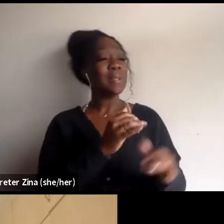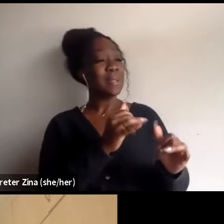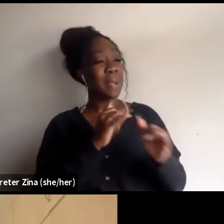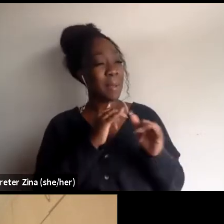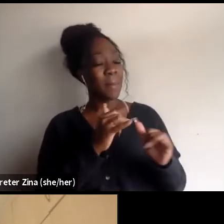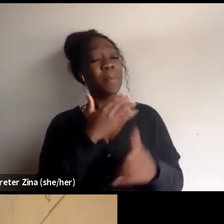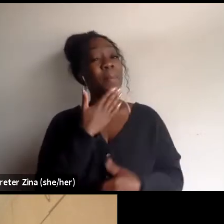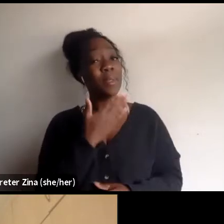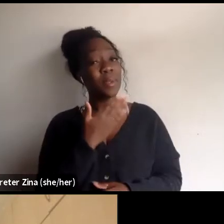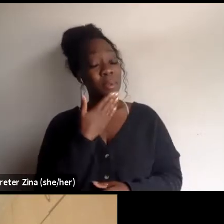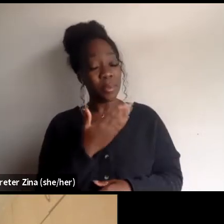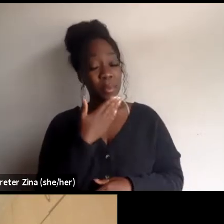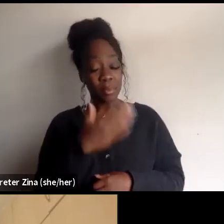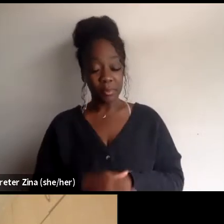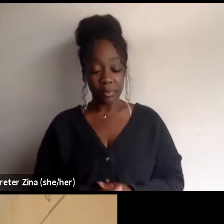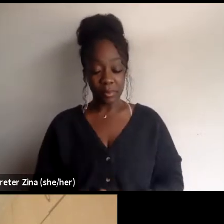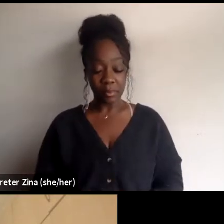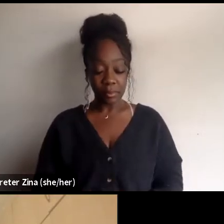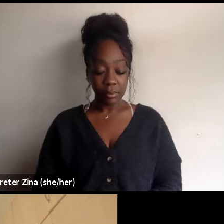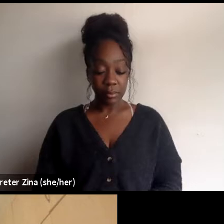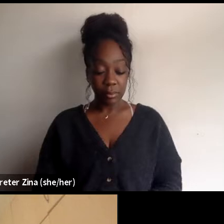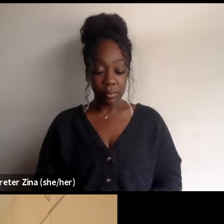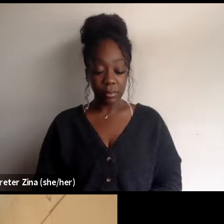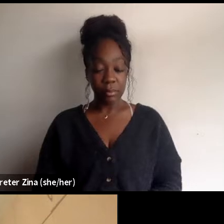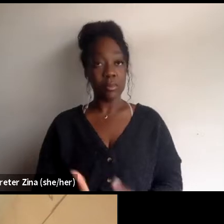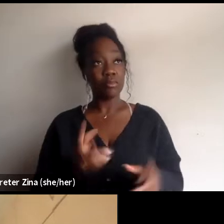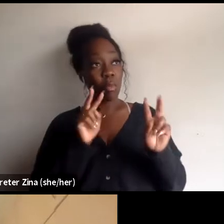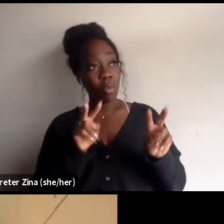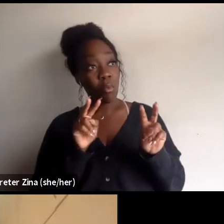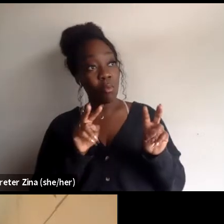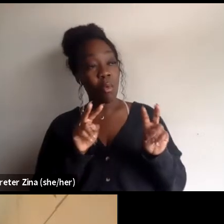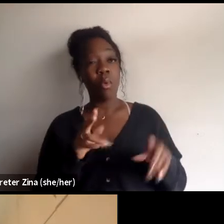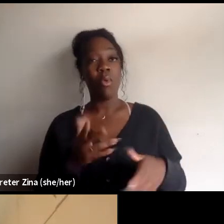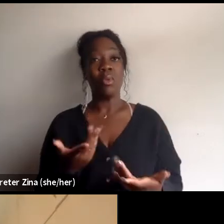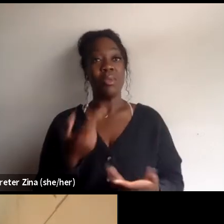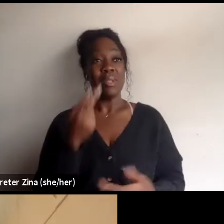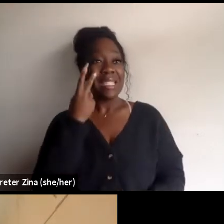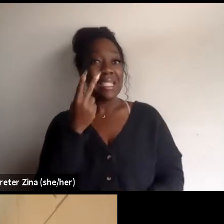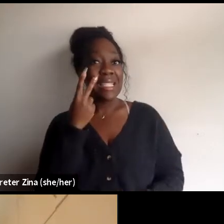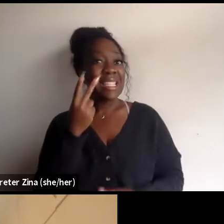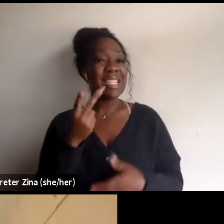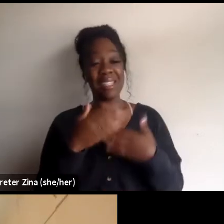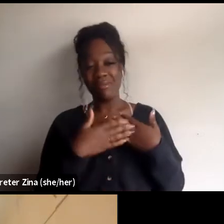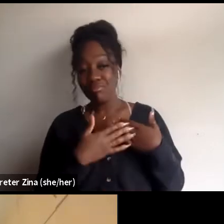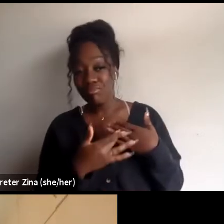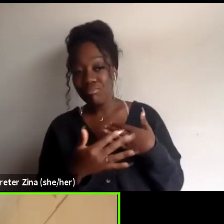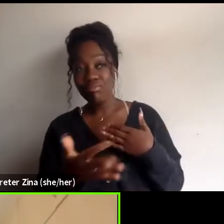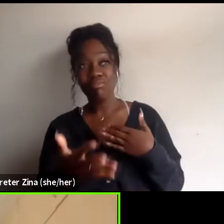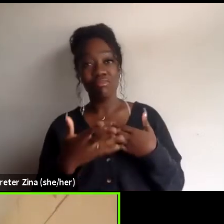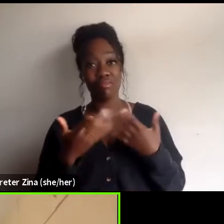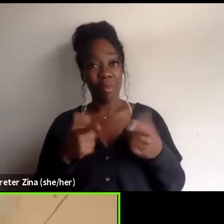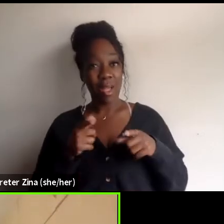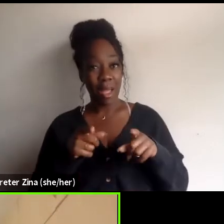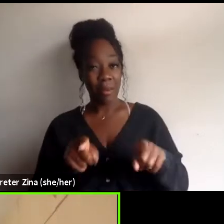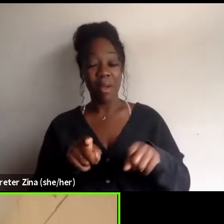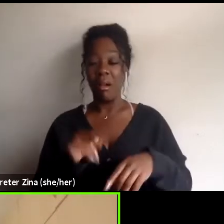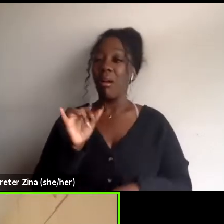And I'm looking forward to seeing where the story goes. (chuckles) Oh, I have so much to ask you already